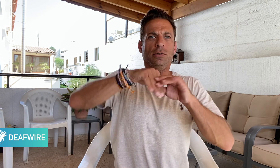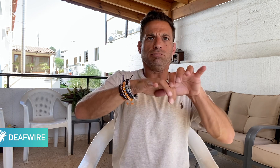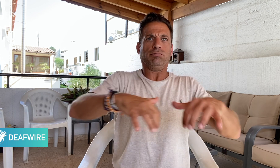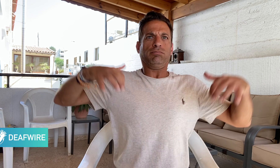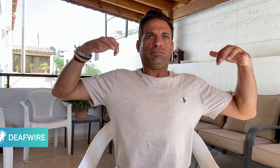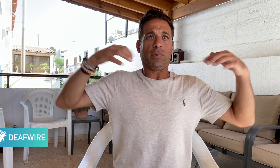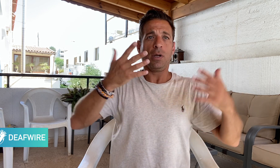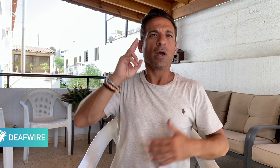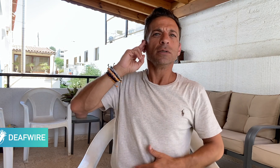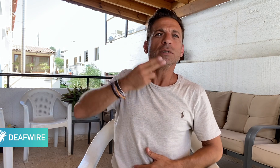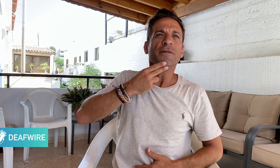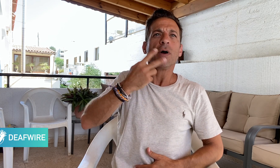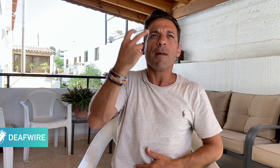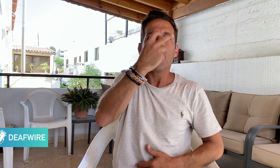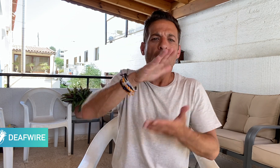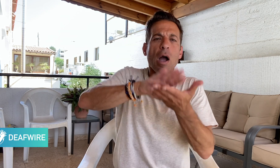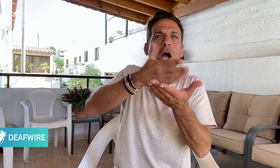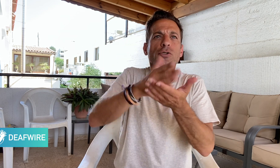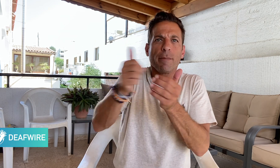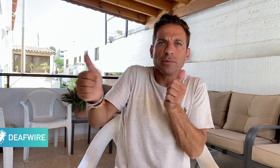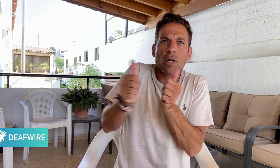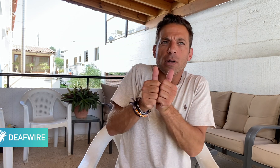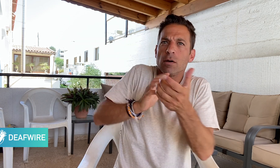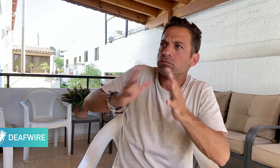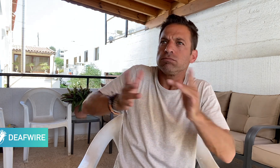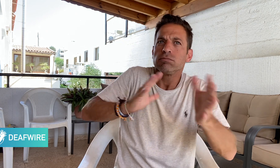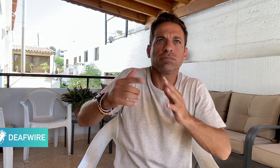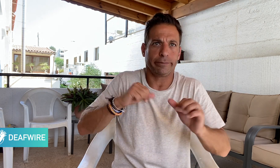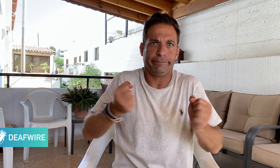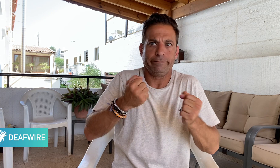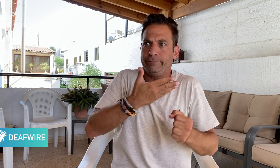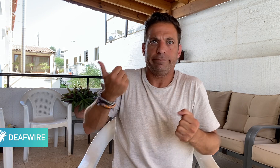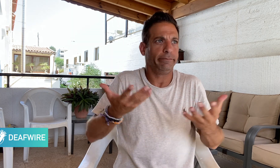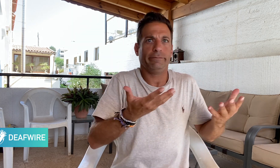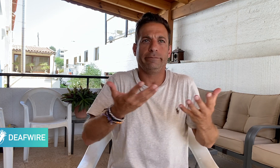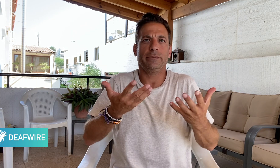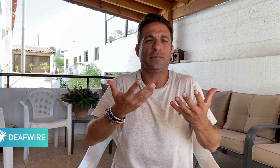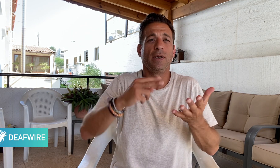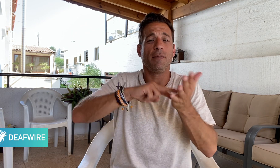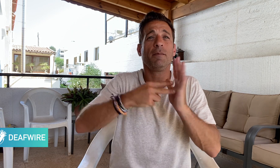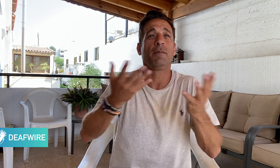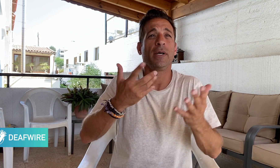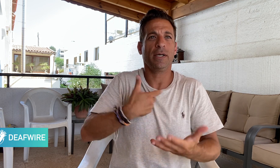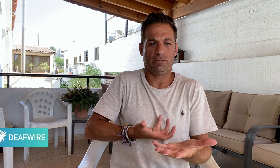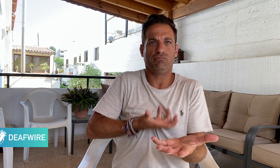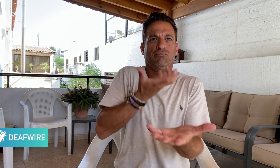interpreter with him in court, which made him seem incapable